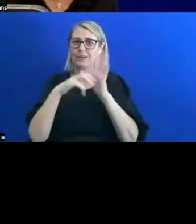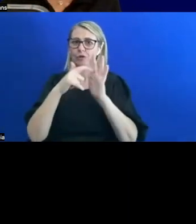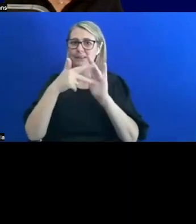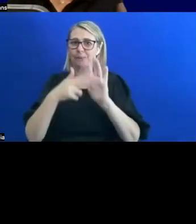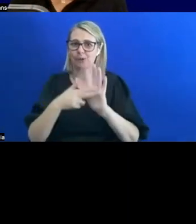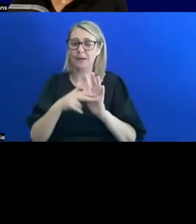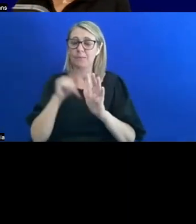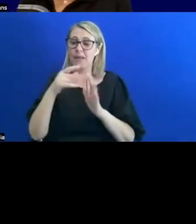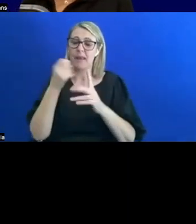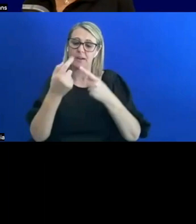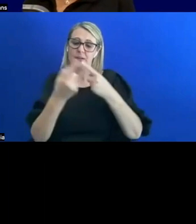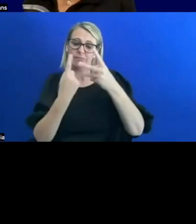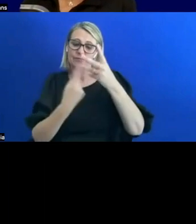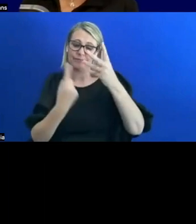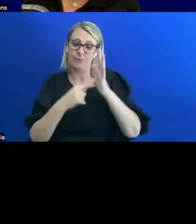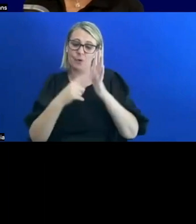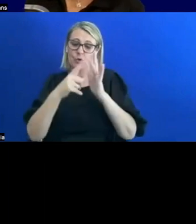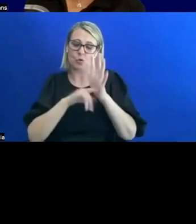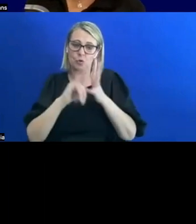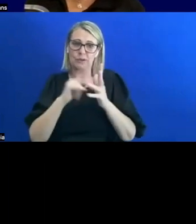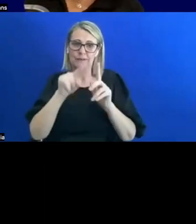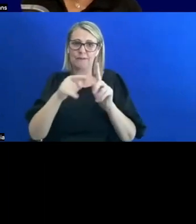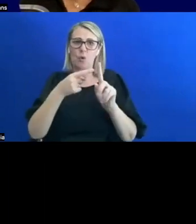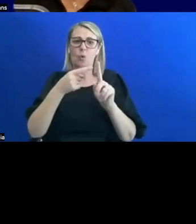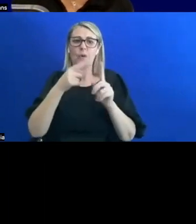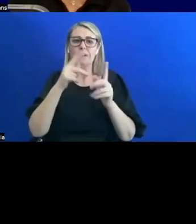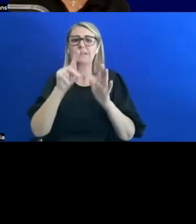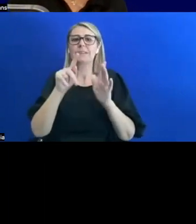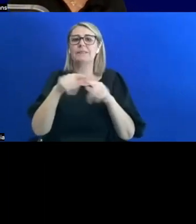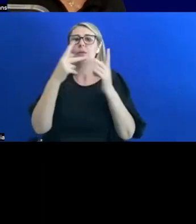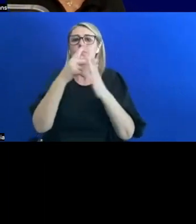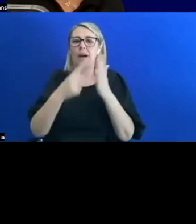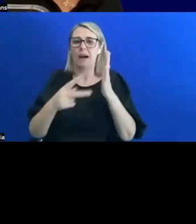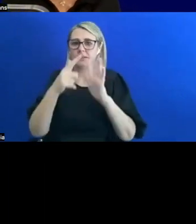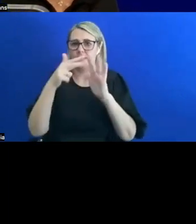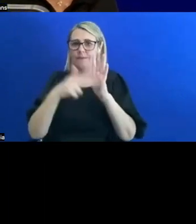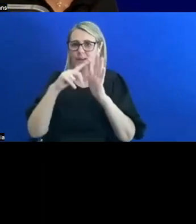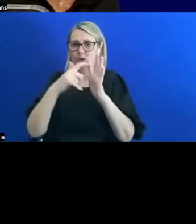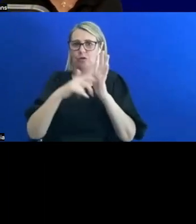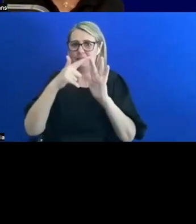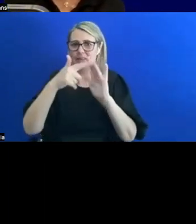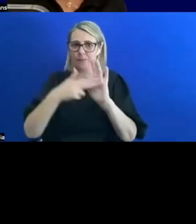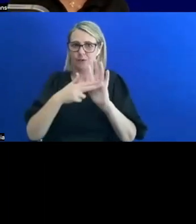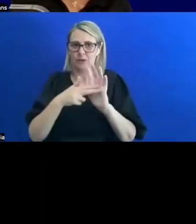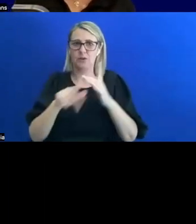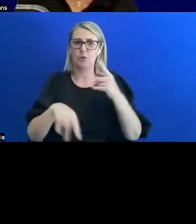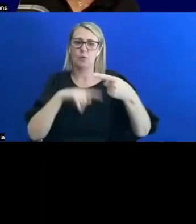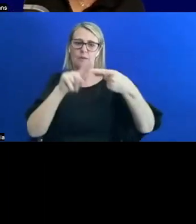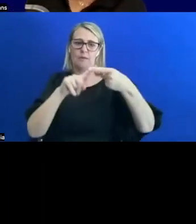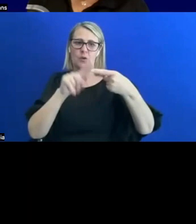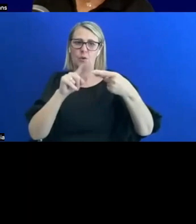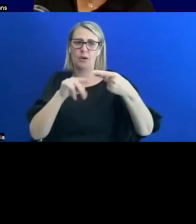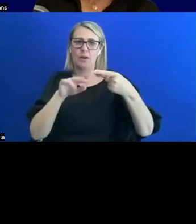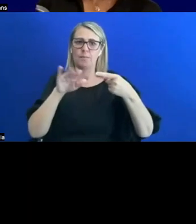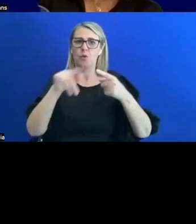for specific interoceptive aspects. So we have the Multidimensional Assessment of Interoceptive